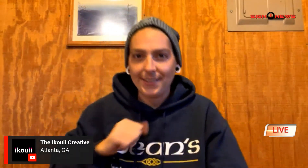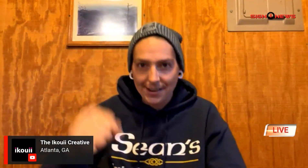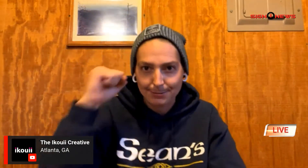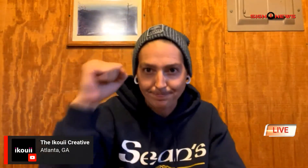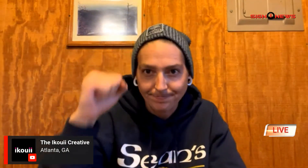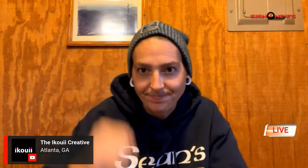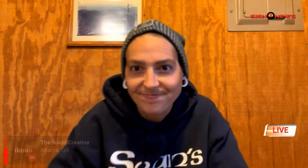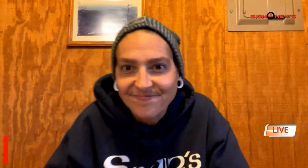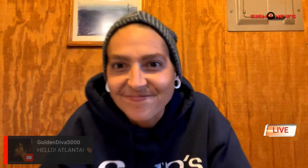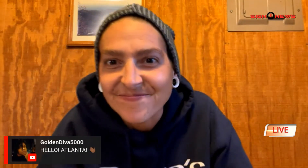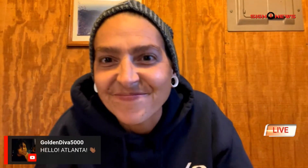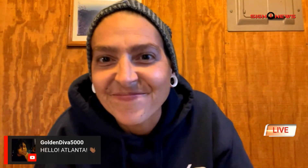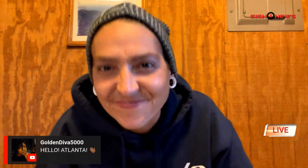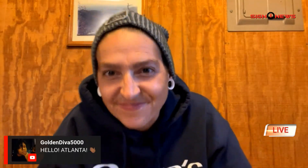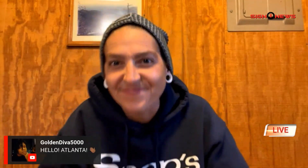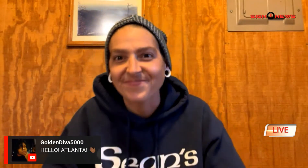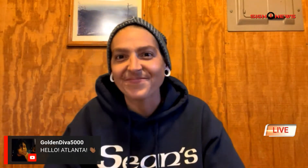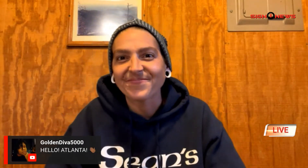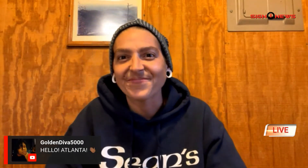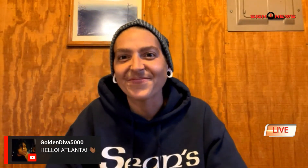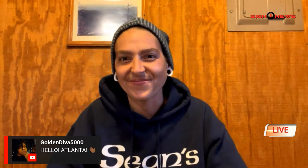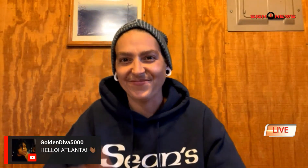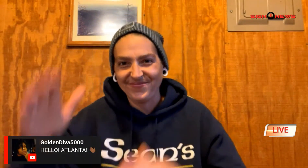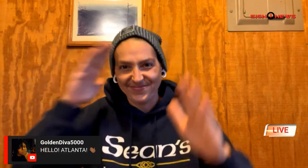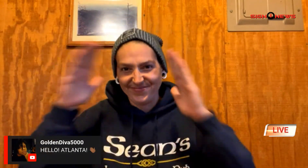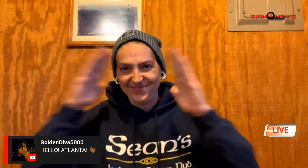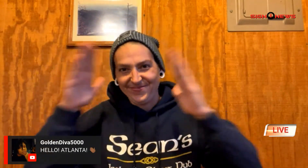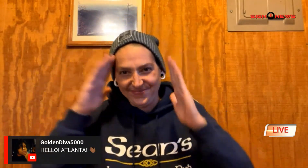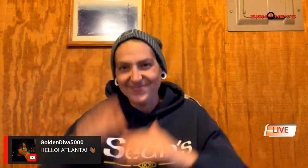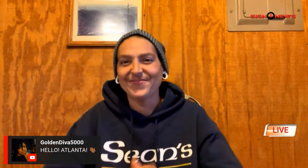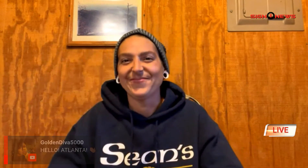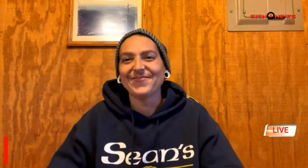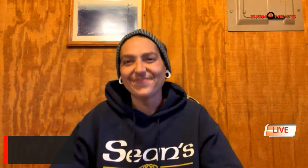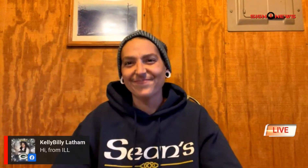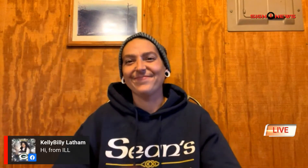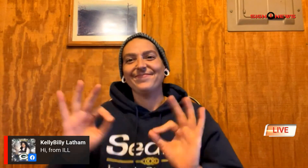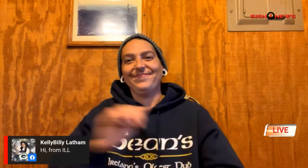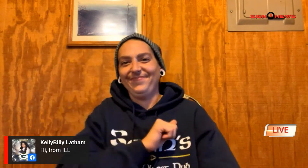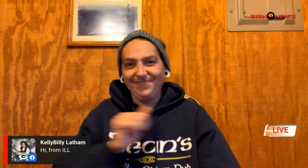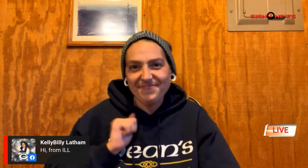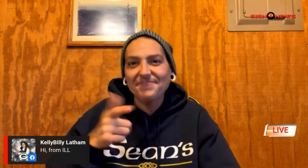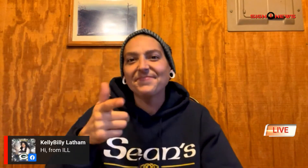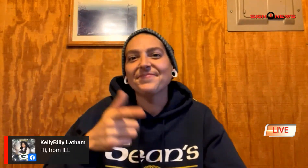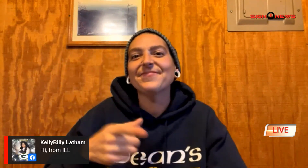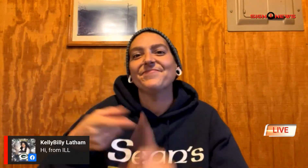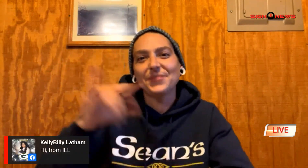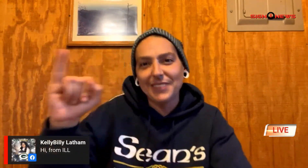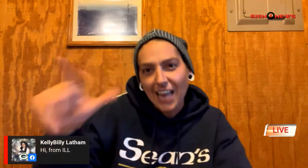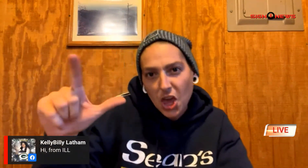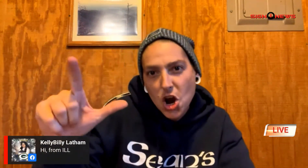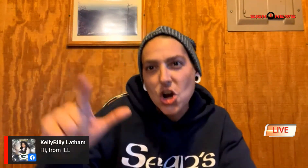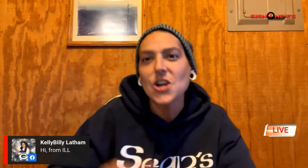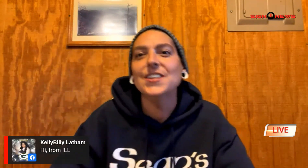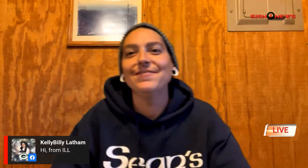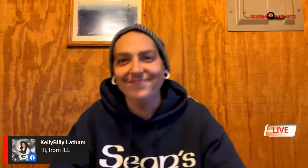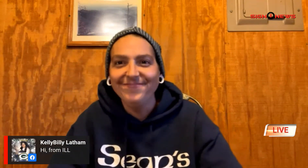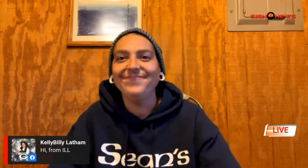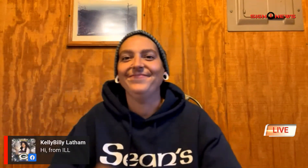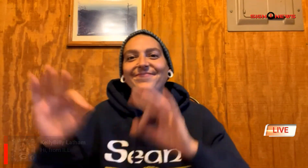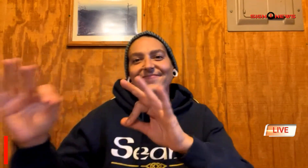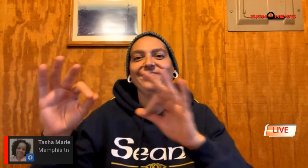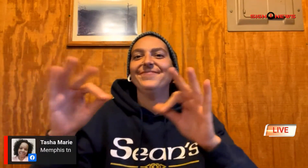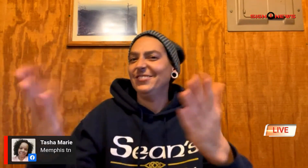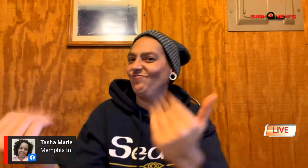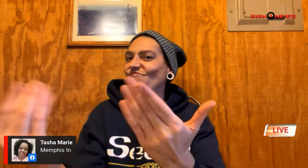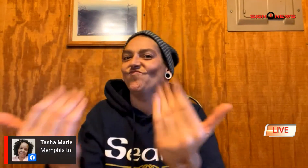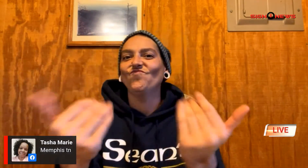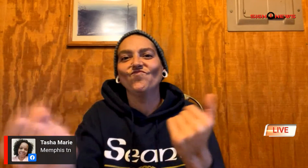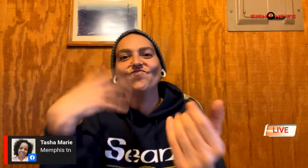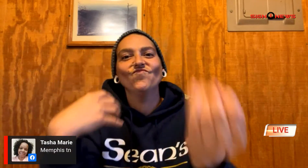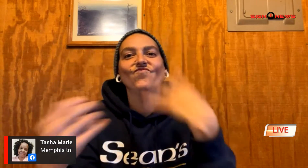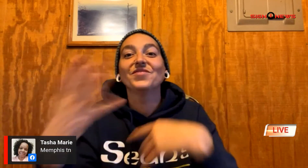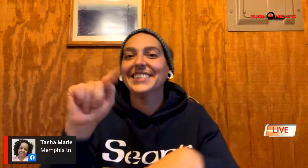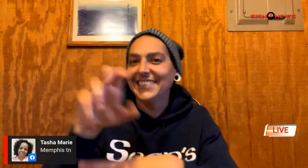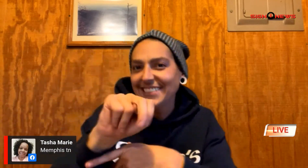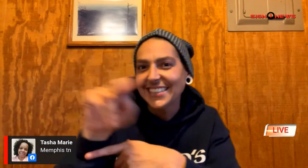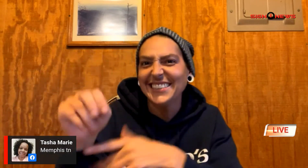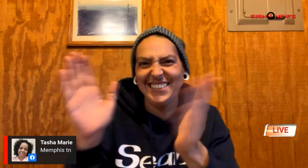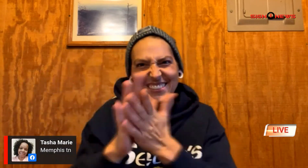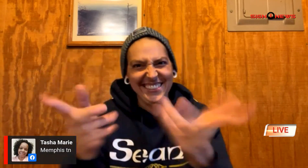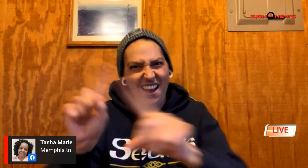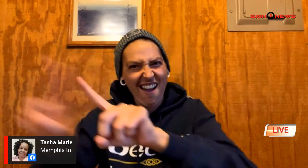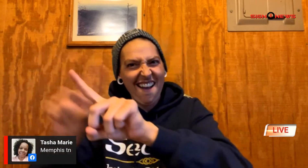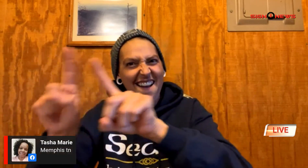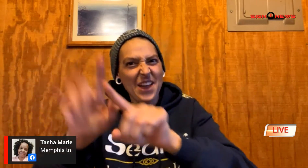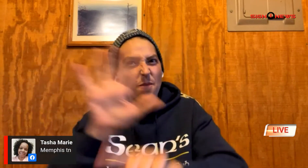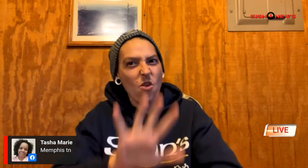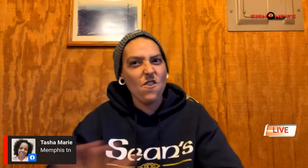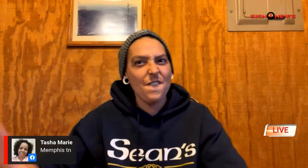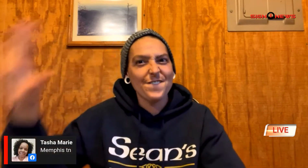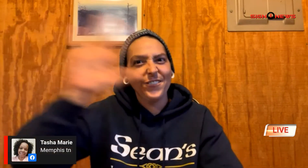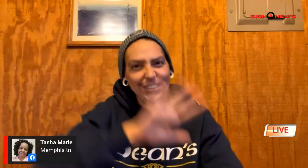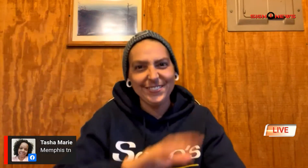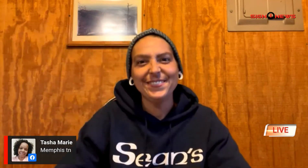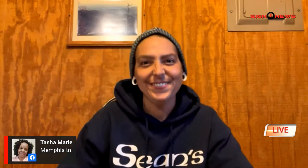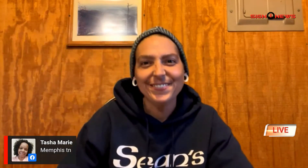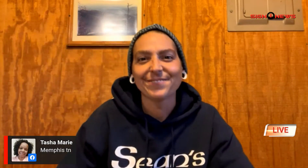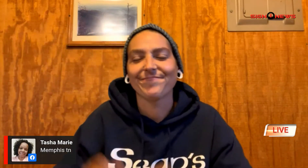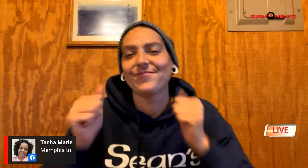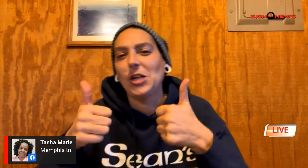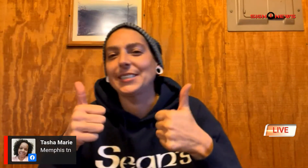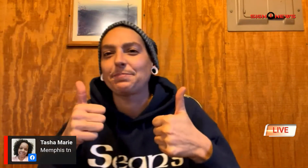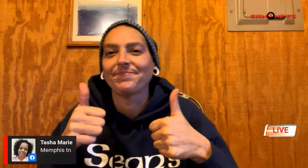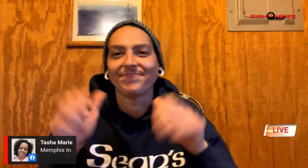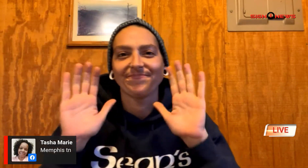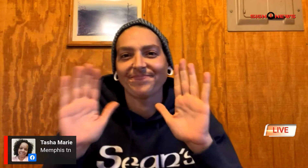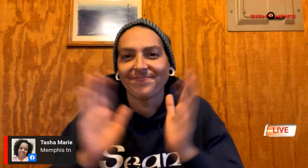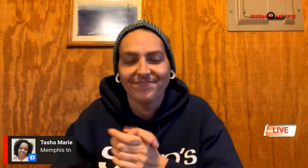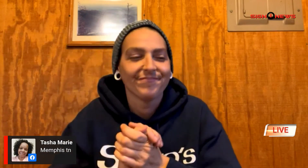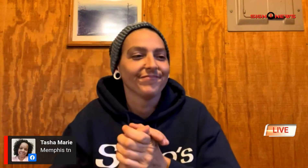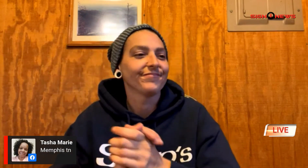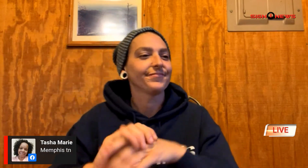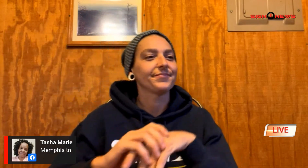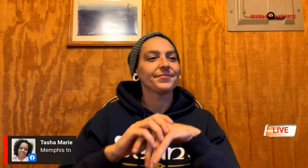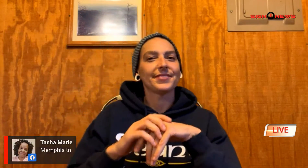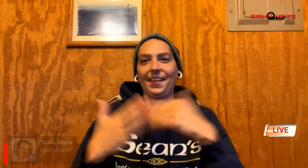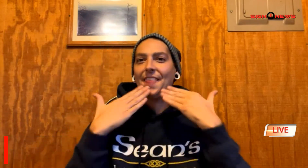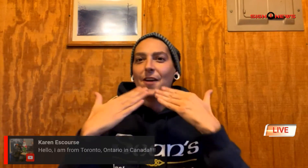Atlanta hello Atlanta Illinois keep it coming Tennessee oh from all over awesome thank you